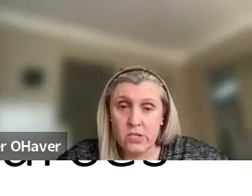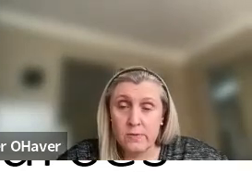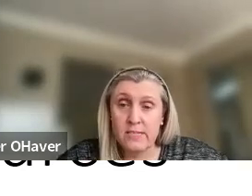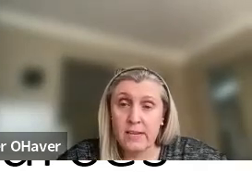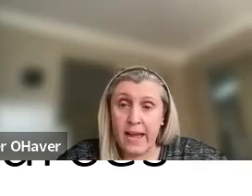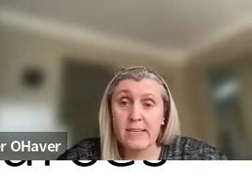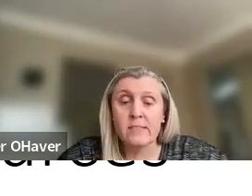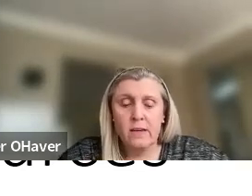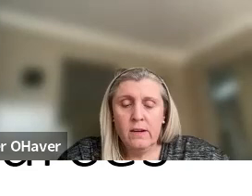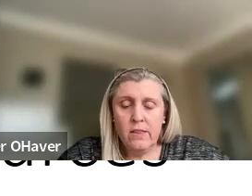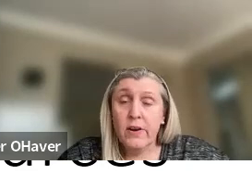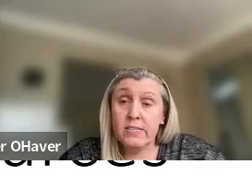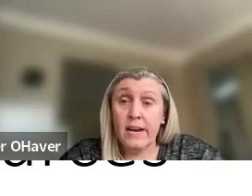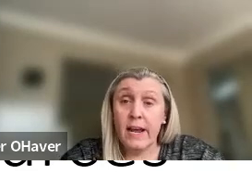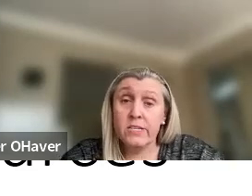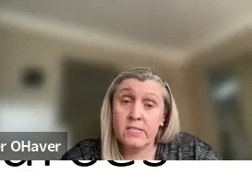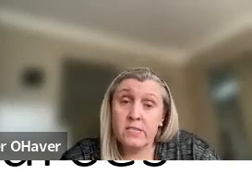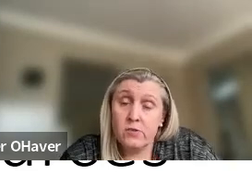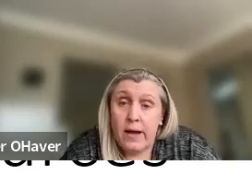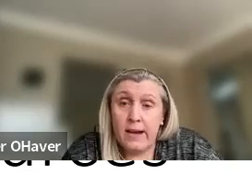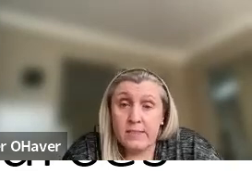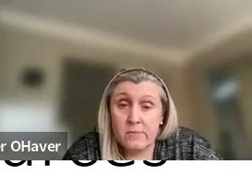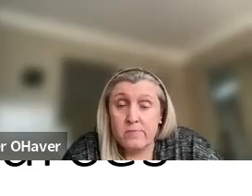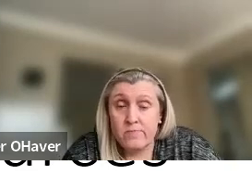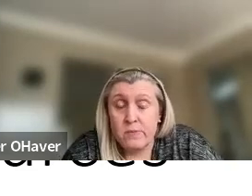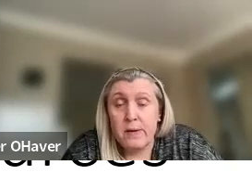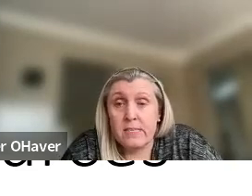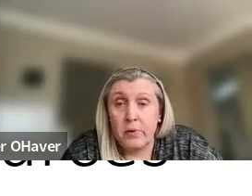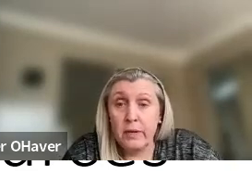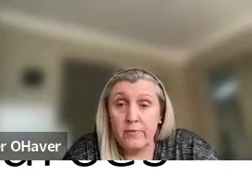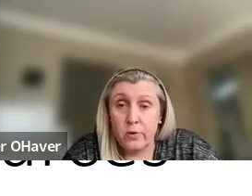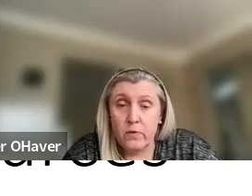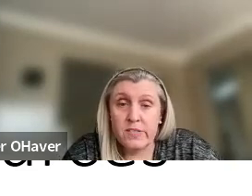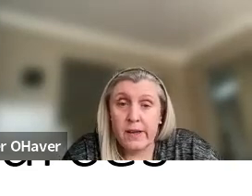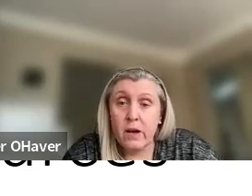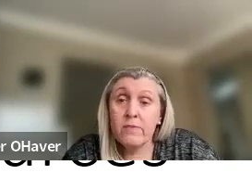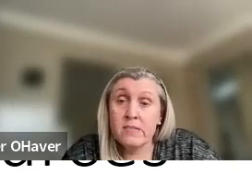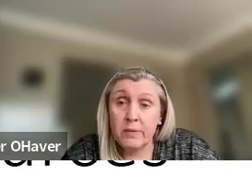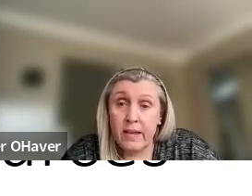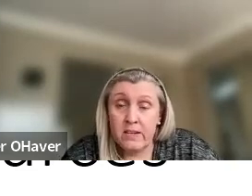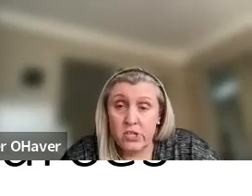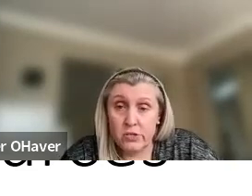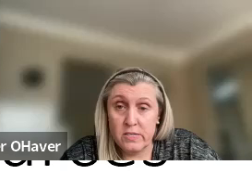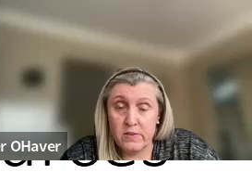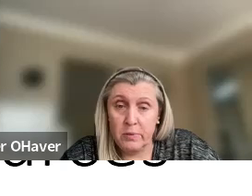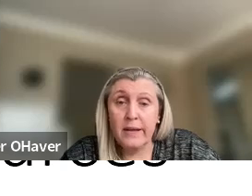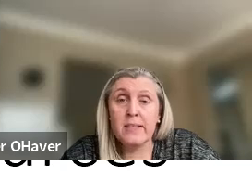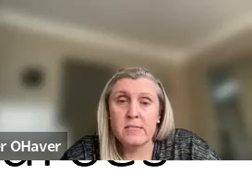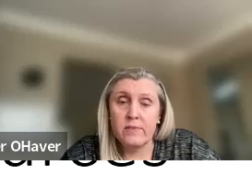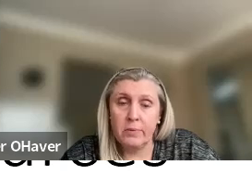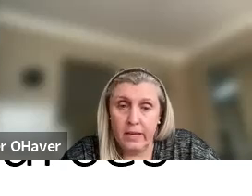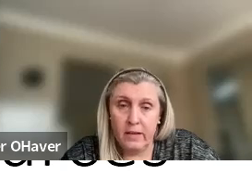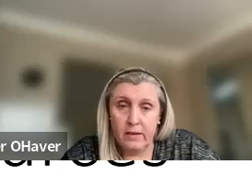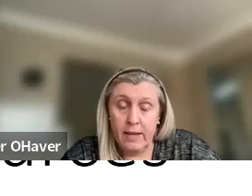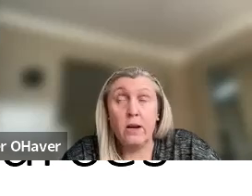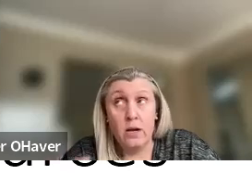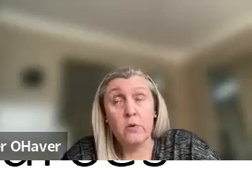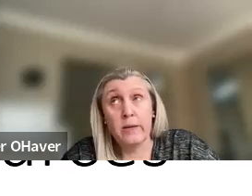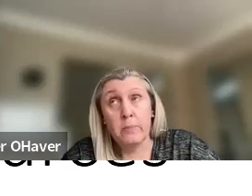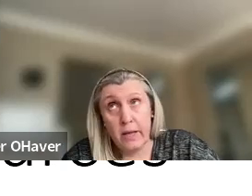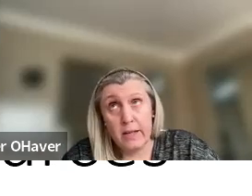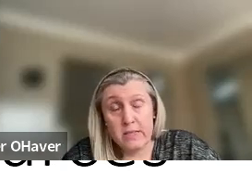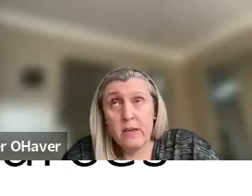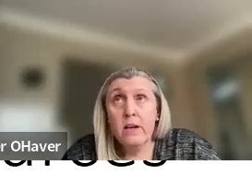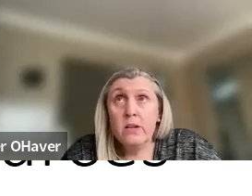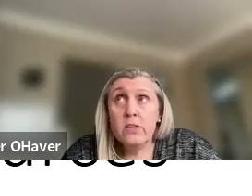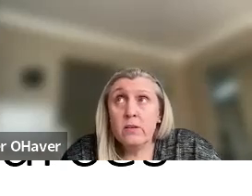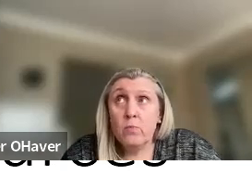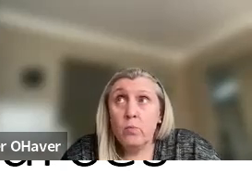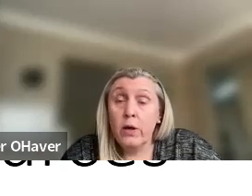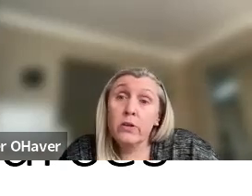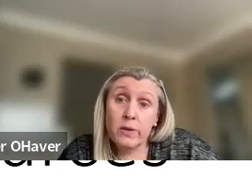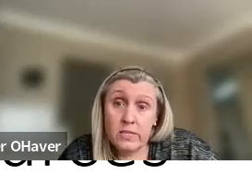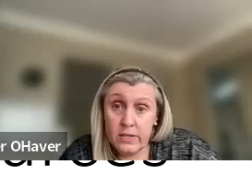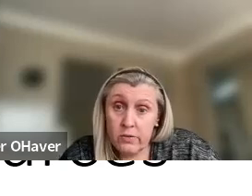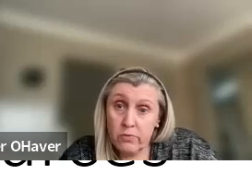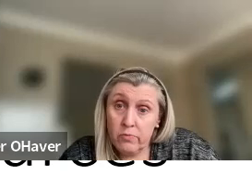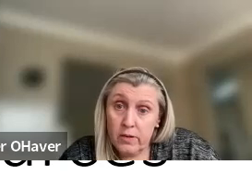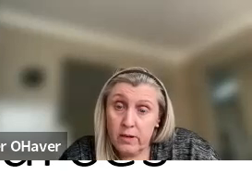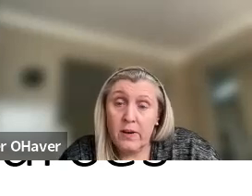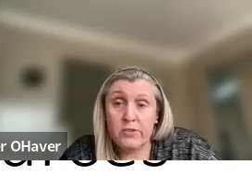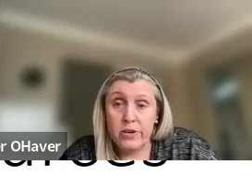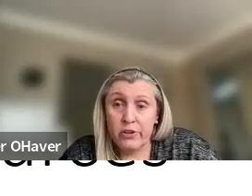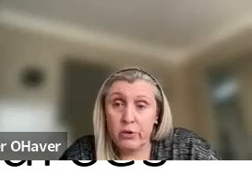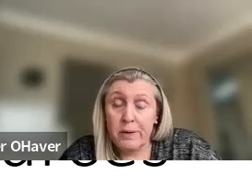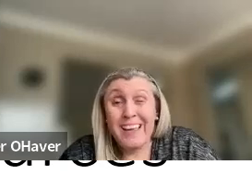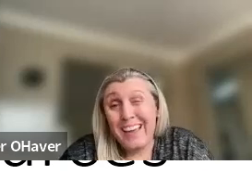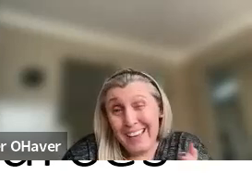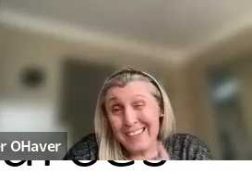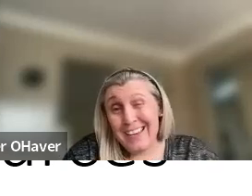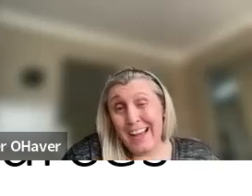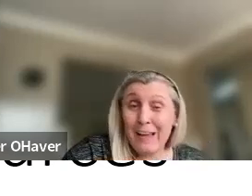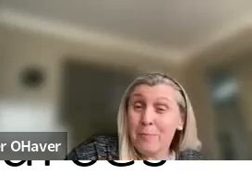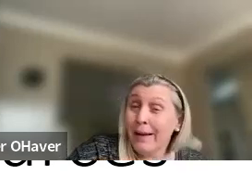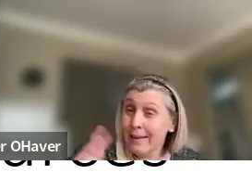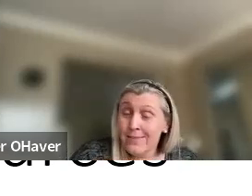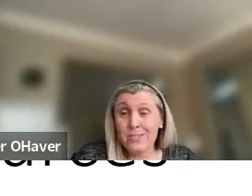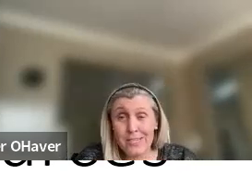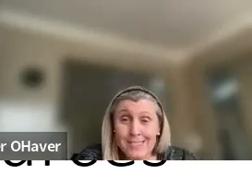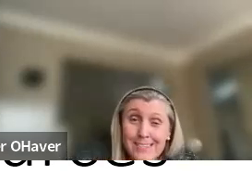This would be something as silks and sales to do is to ask the very State agency who has the responsibility for oversight of this plan and insurance of compliance of the plan, and ongoing compliance?